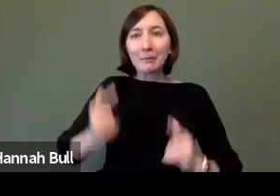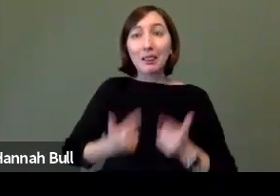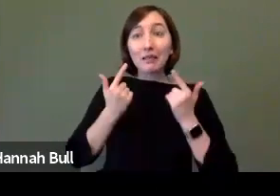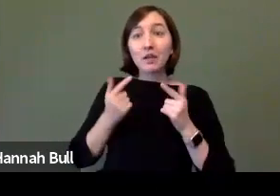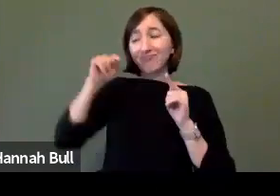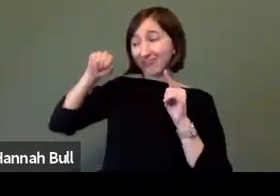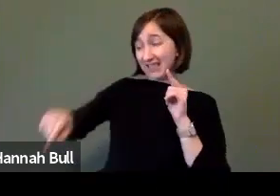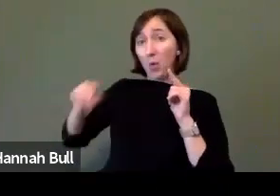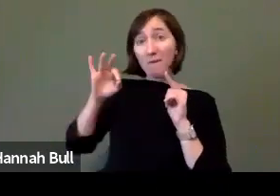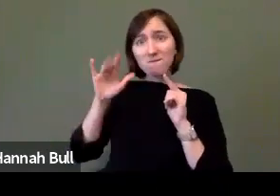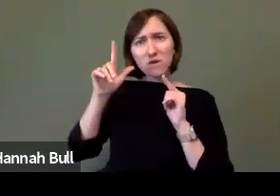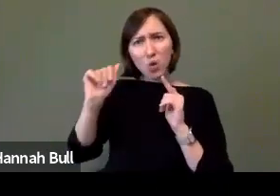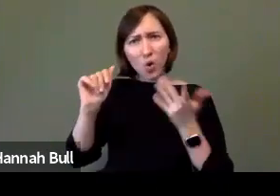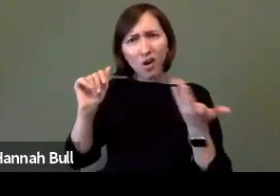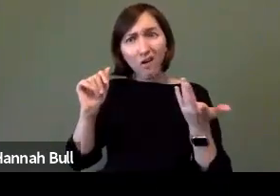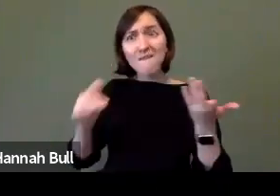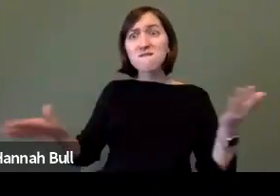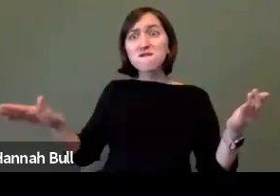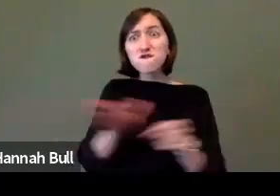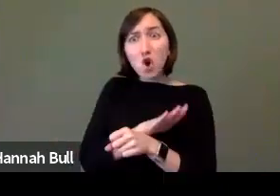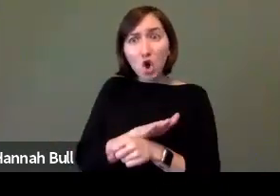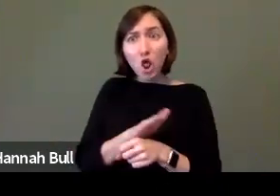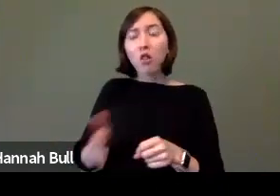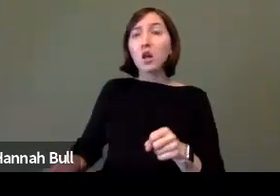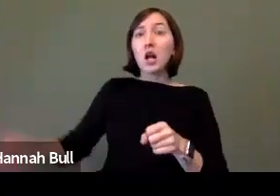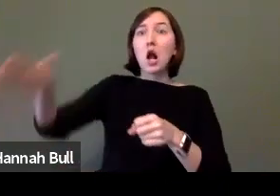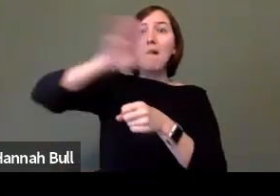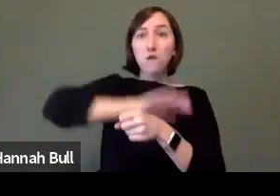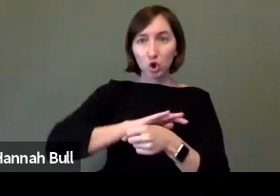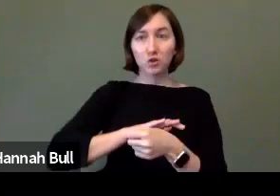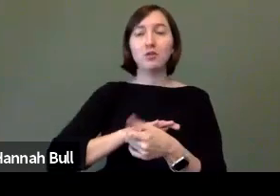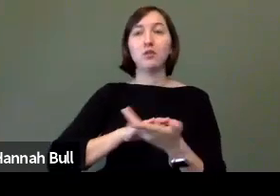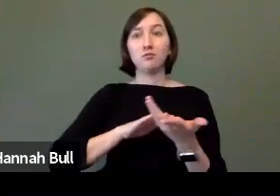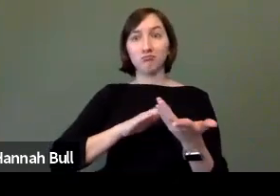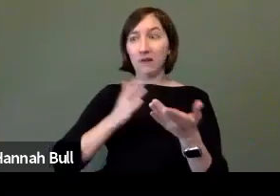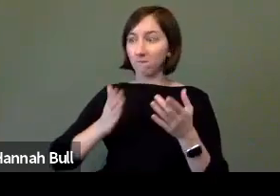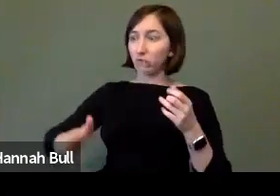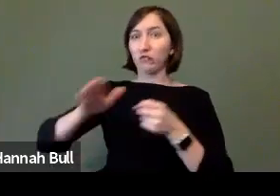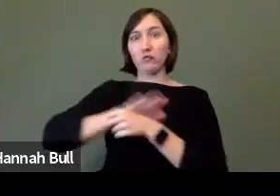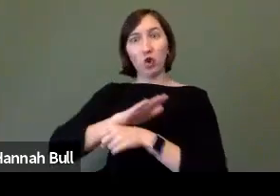and they have full coverage in their state. Every state will have the state-wide independent